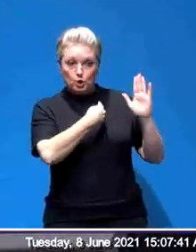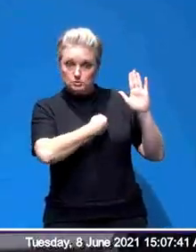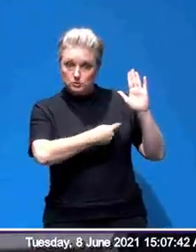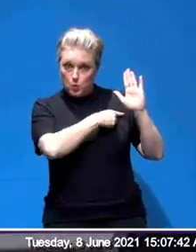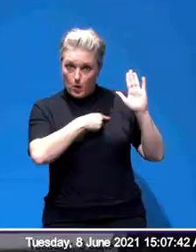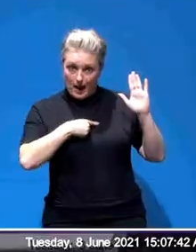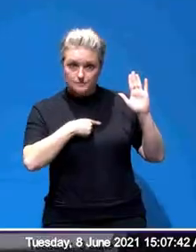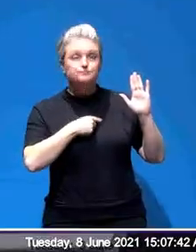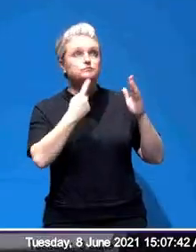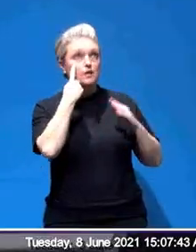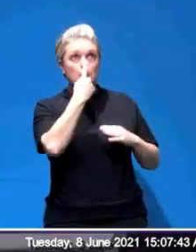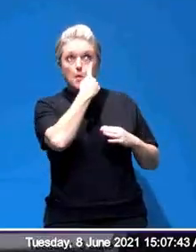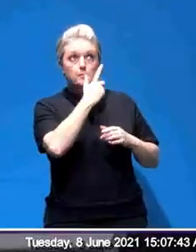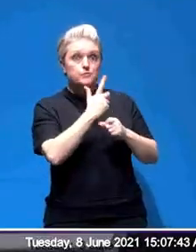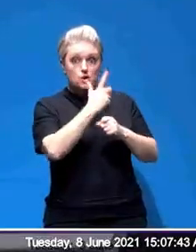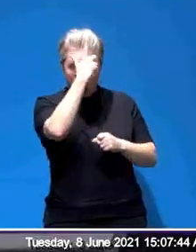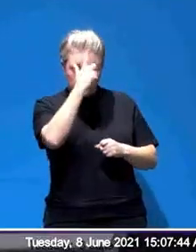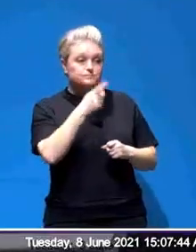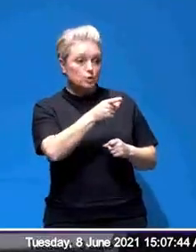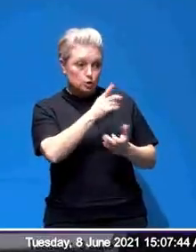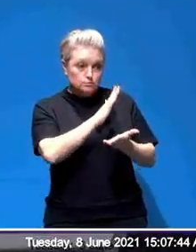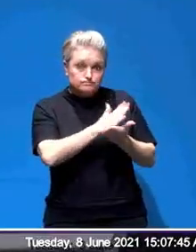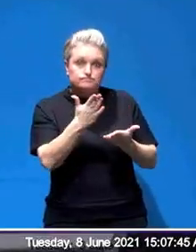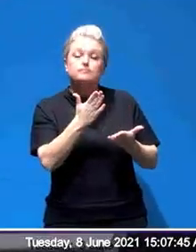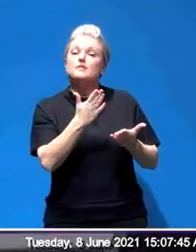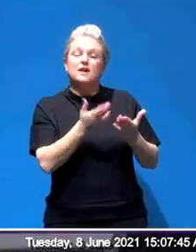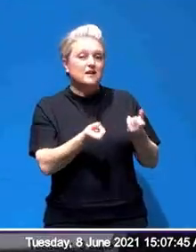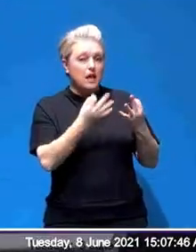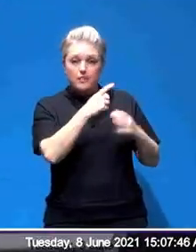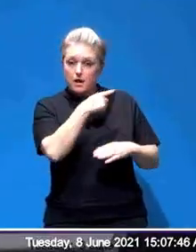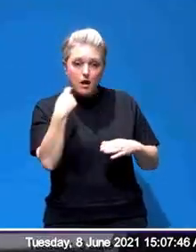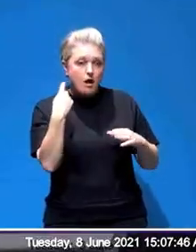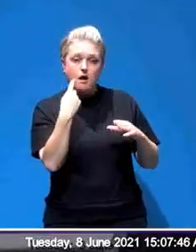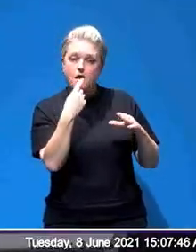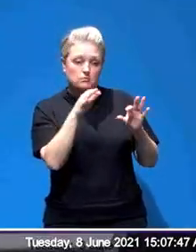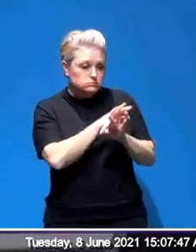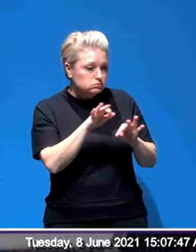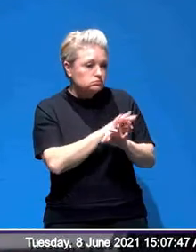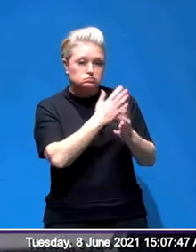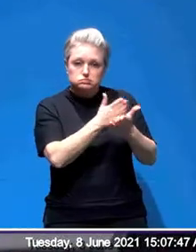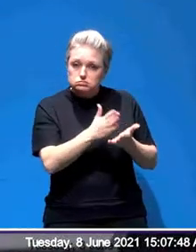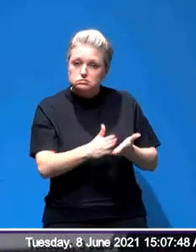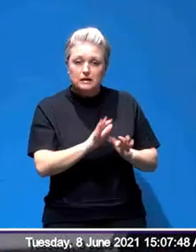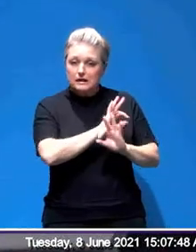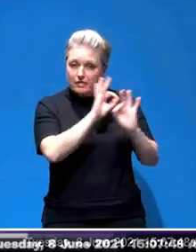shall be the truth, the whole truth and nothing but the truth? Yes, I do. Thank you, Ms Kirkby.